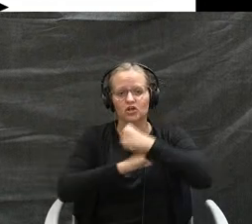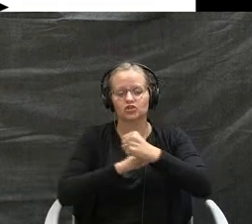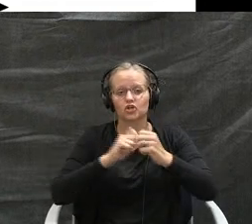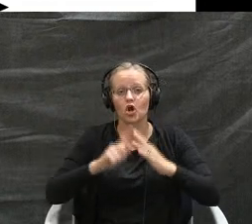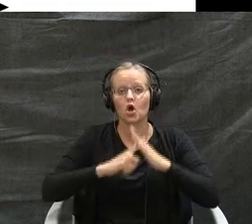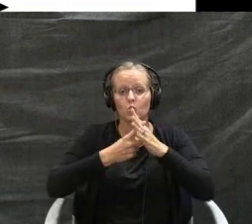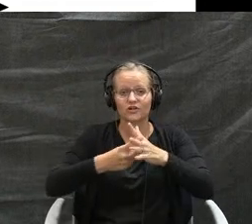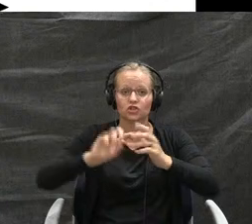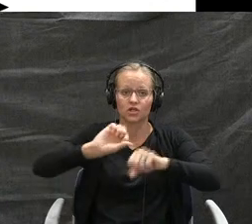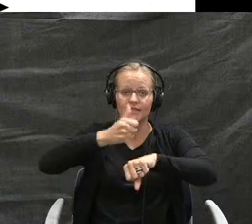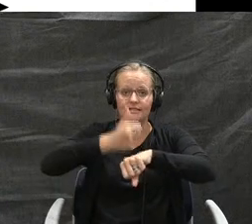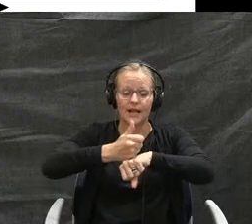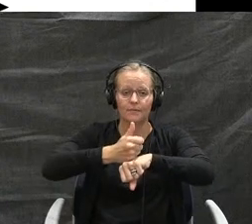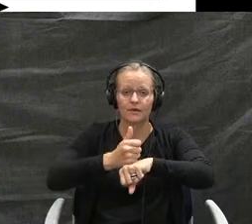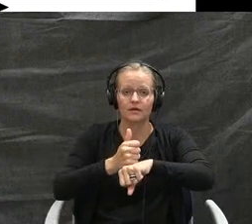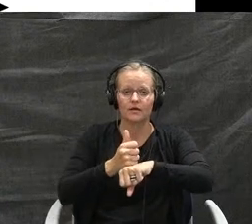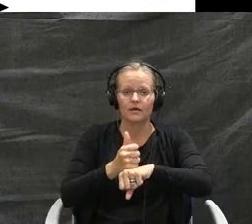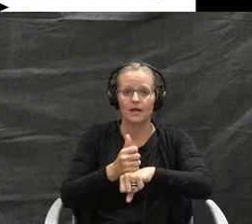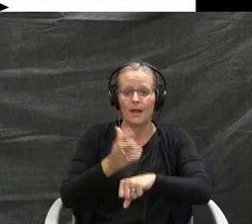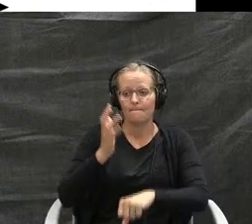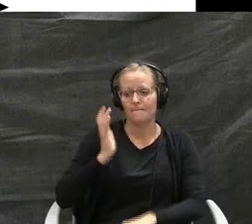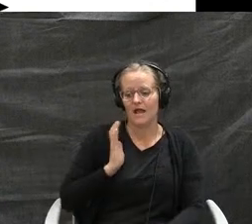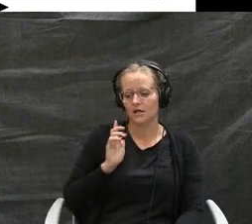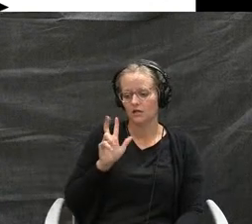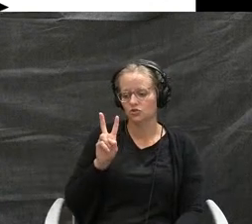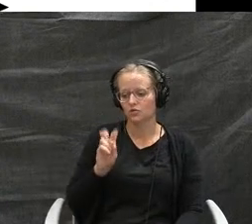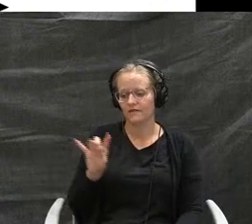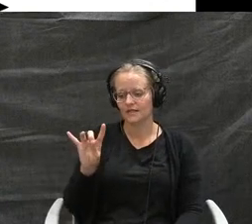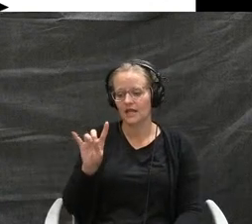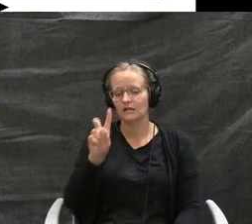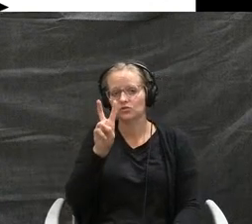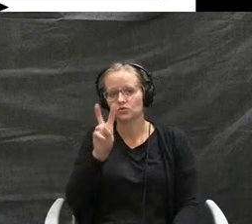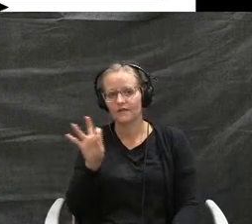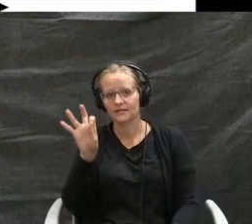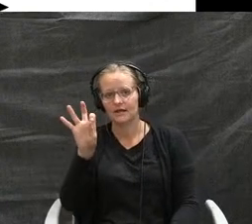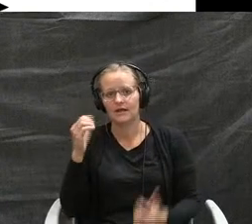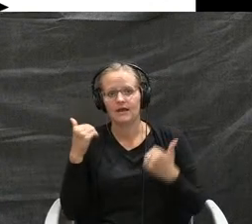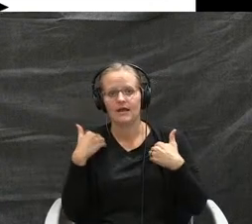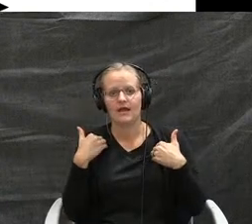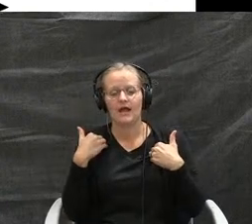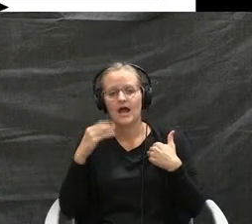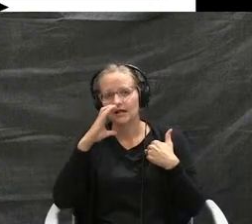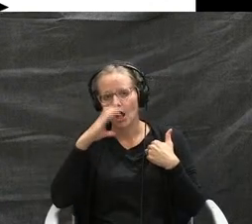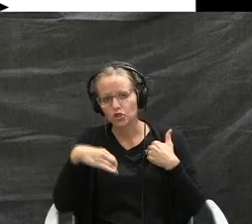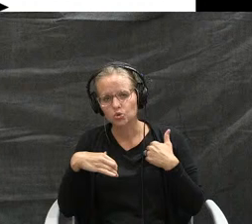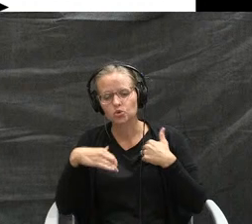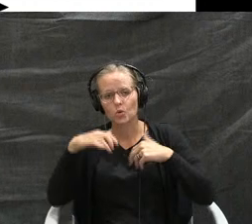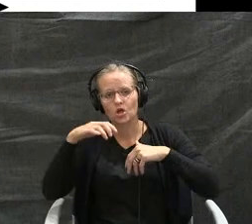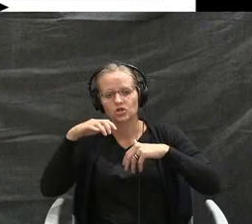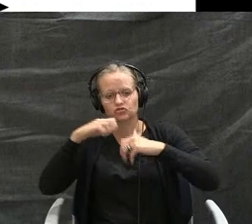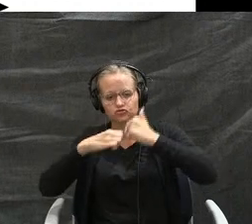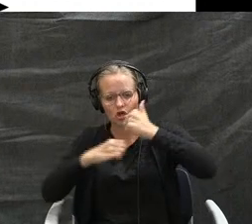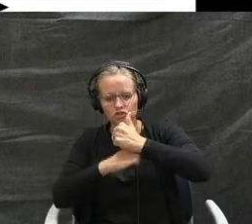originally set up back in 2008, 2009 and we had this unusual structure for a couple of reasons. People wanted the